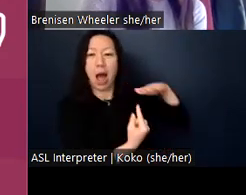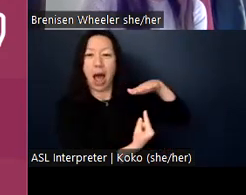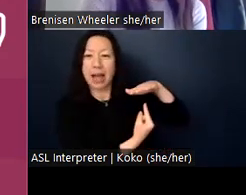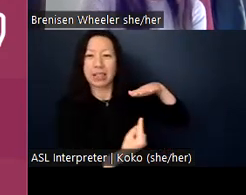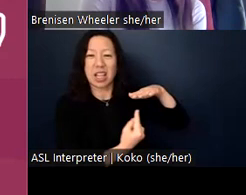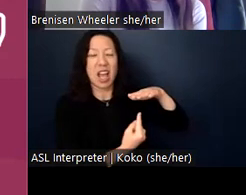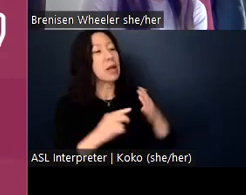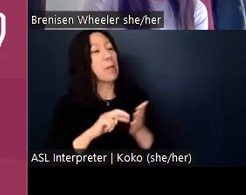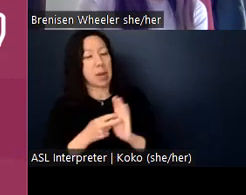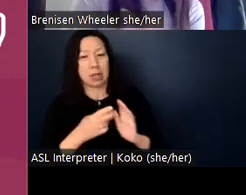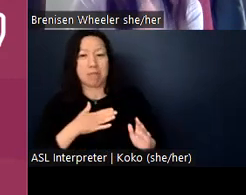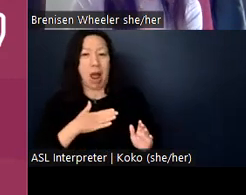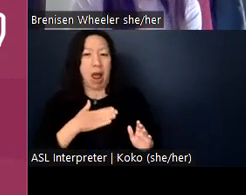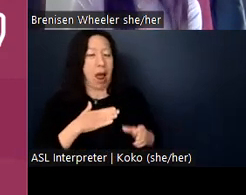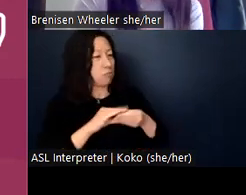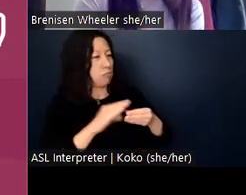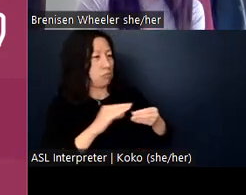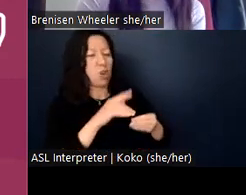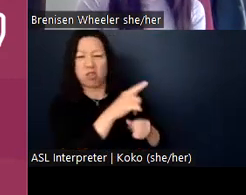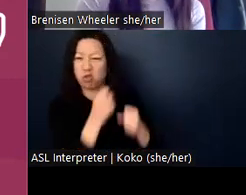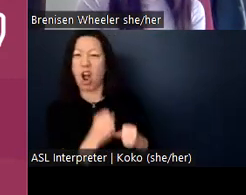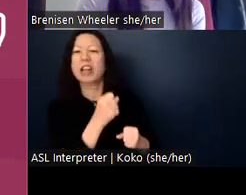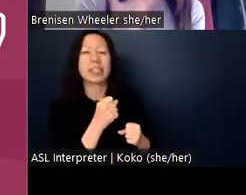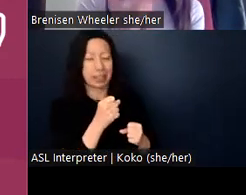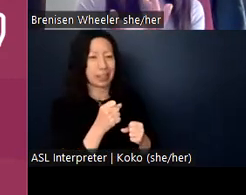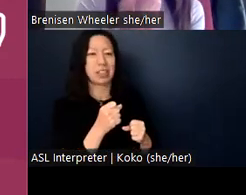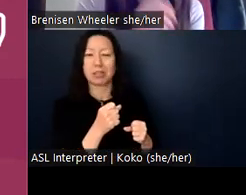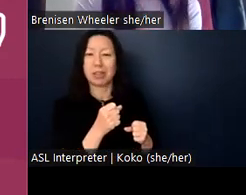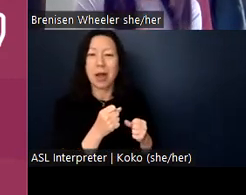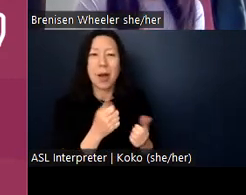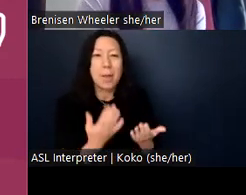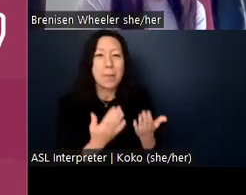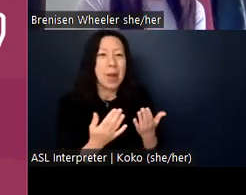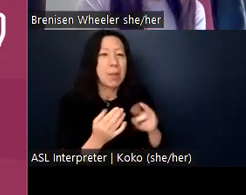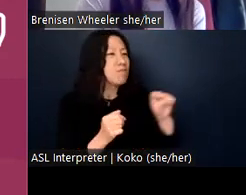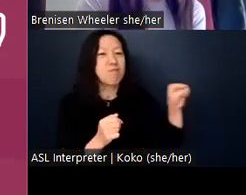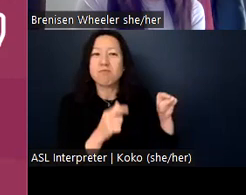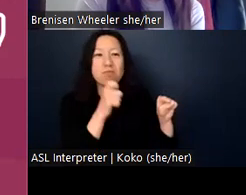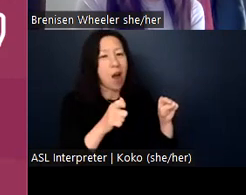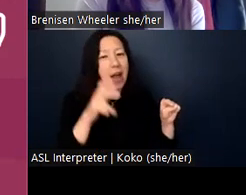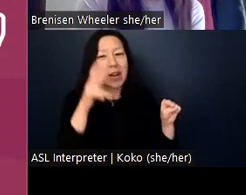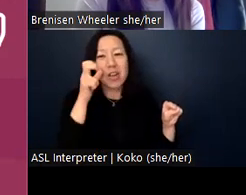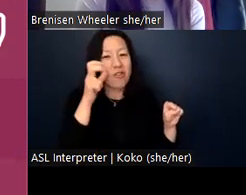only voice, or it places their own voice, I mean they might find themselves saying, Oh, really need to spend more time with my partner.